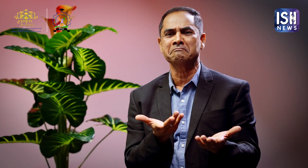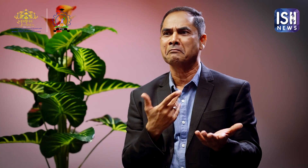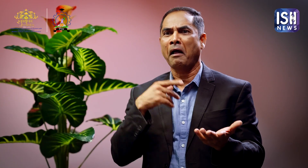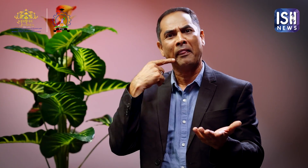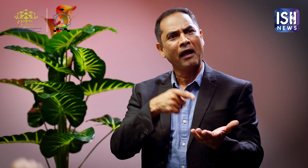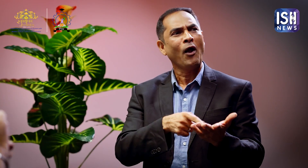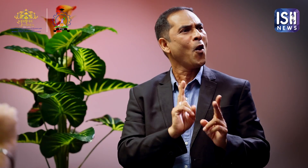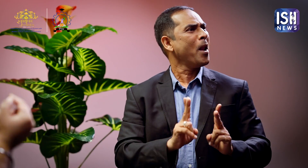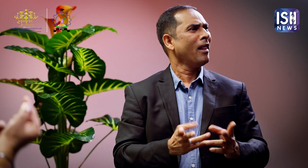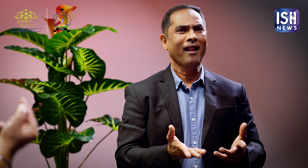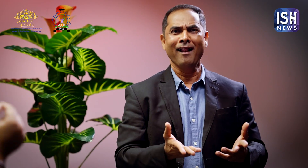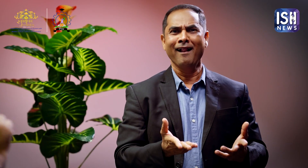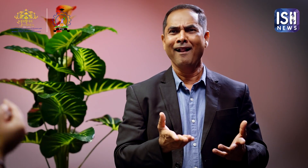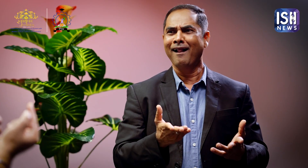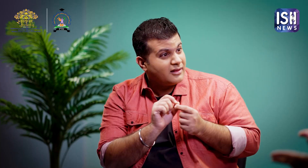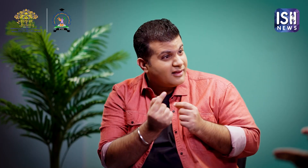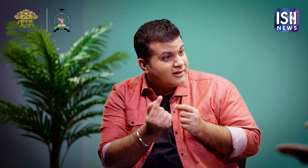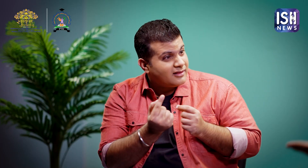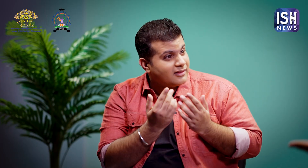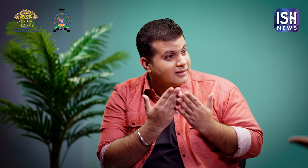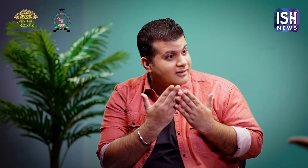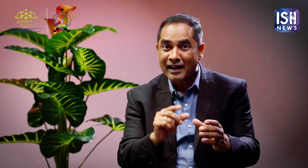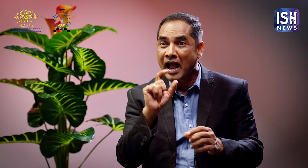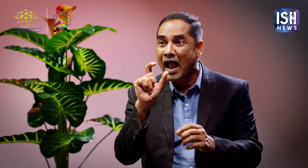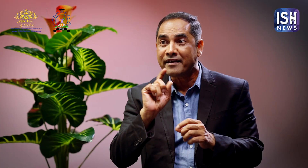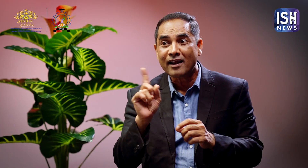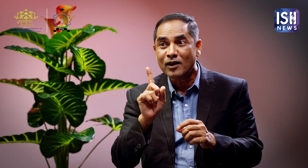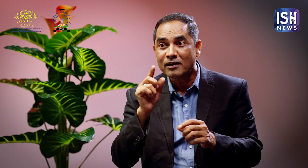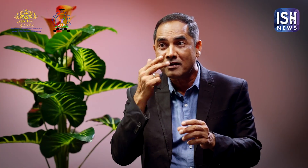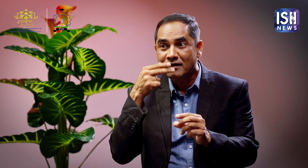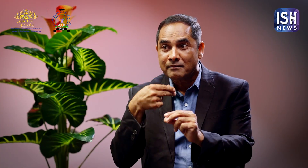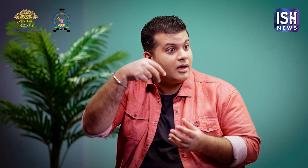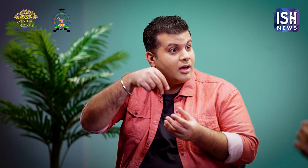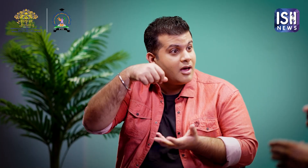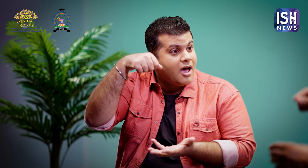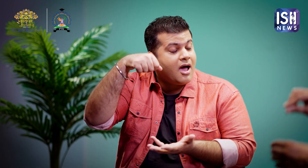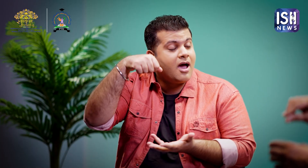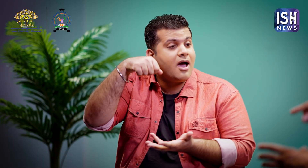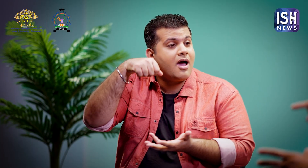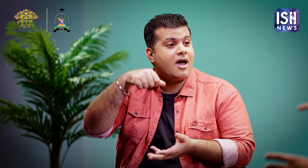I thought it was a normal life at that time. I want to clarify, is it a candle? Not the candle, the kerosene lamp. Oh!